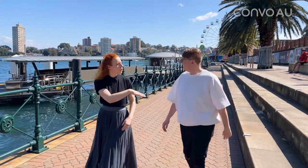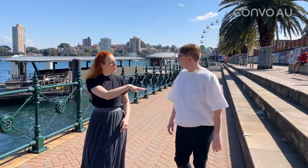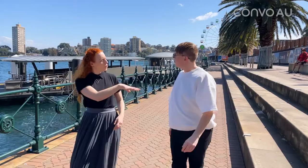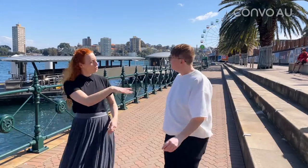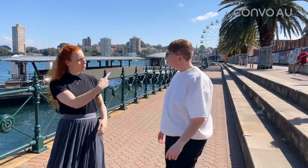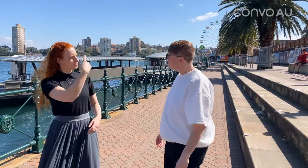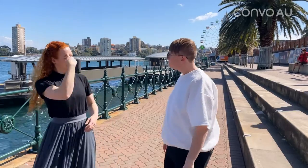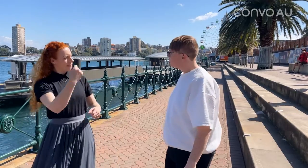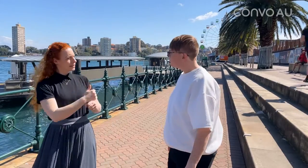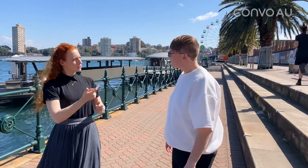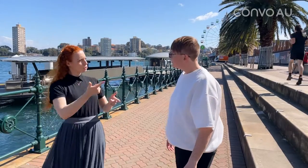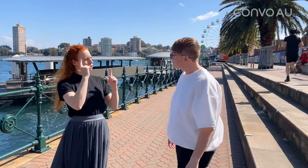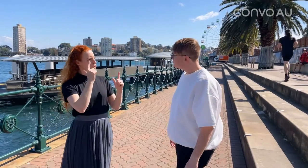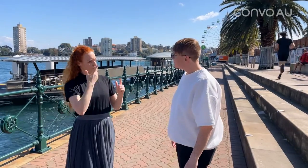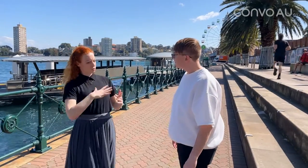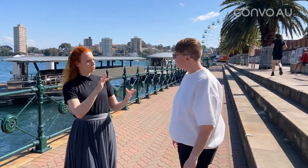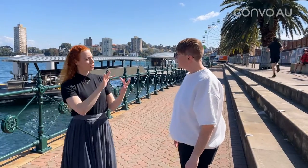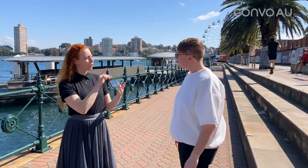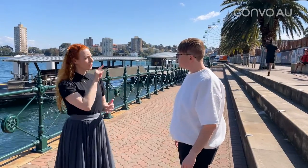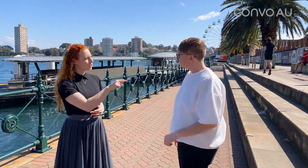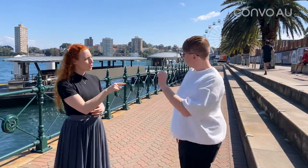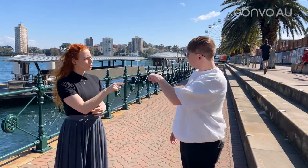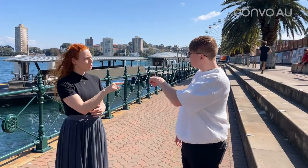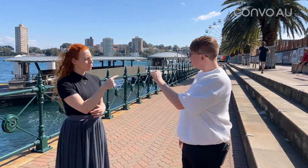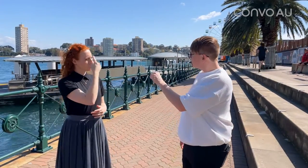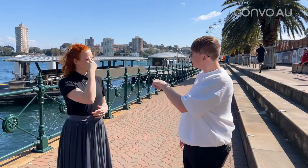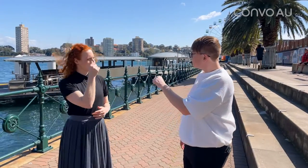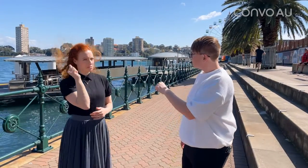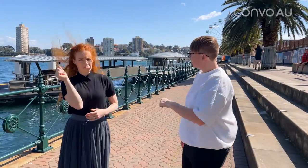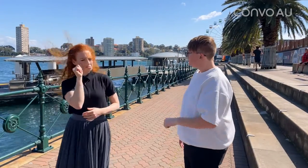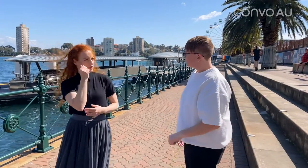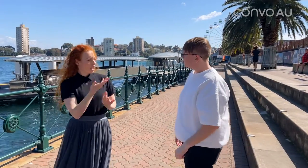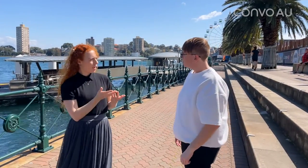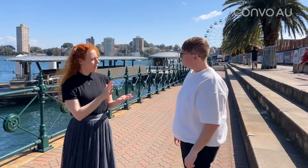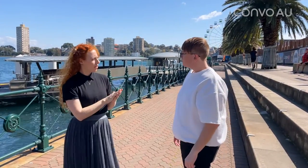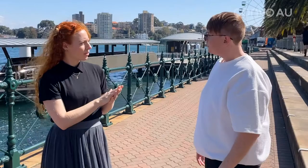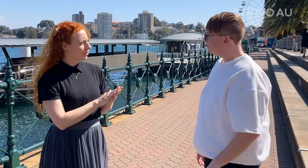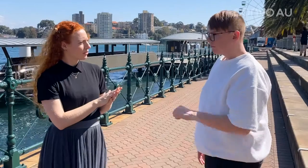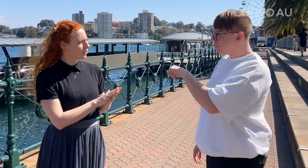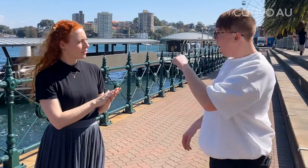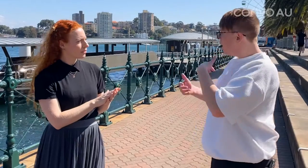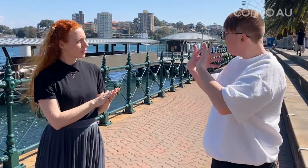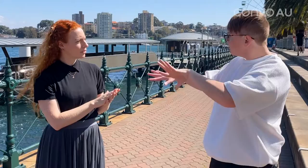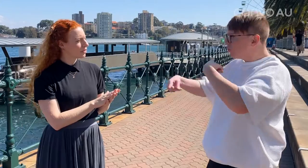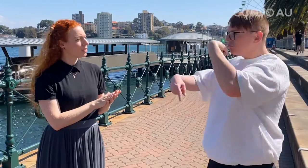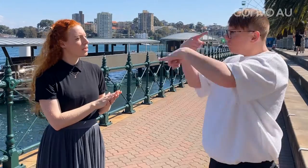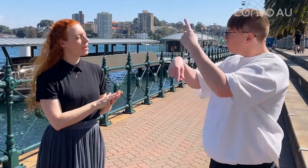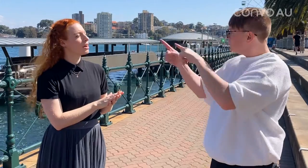Hey, I think the producer wants to get in touch with you. Yes? Do you think they know to? Yes I did explain it to them.